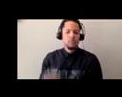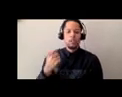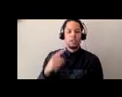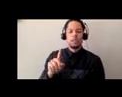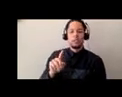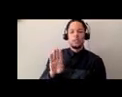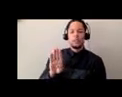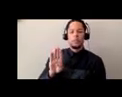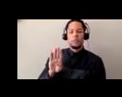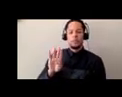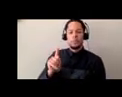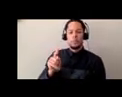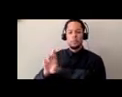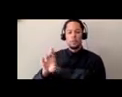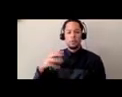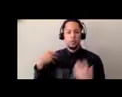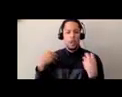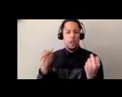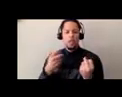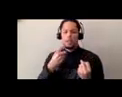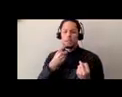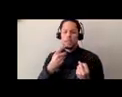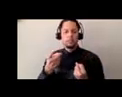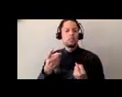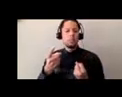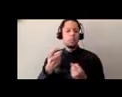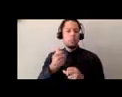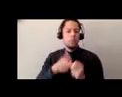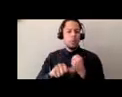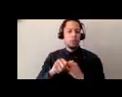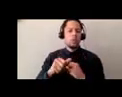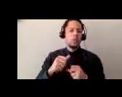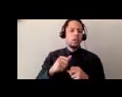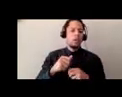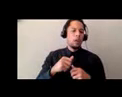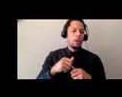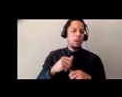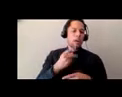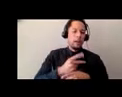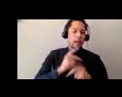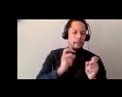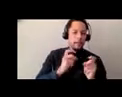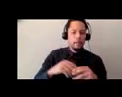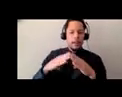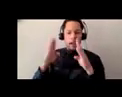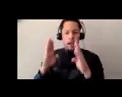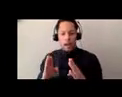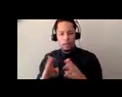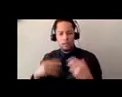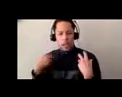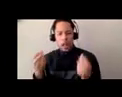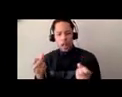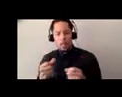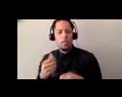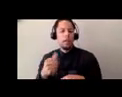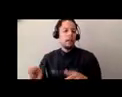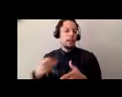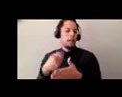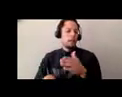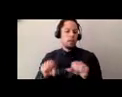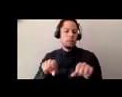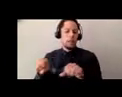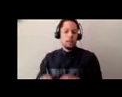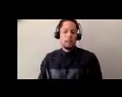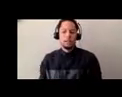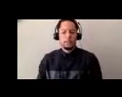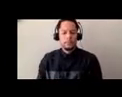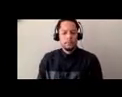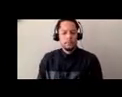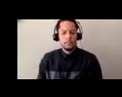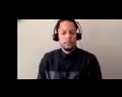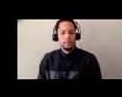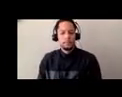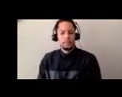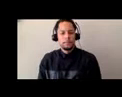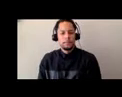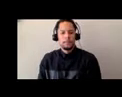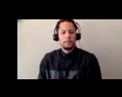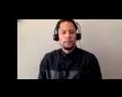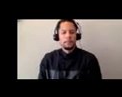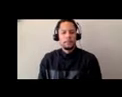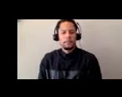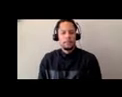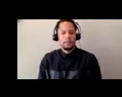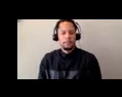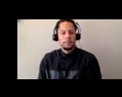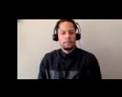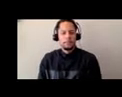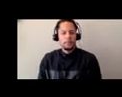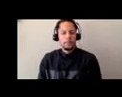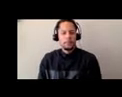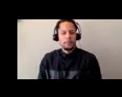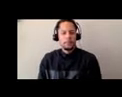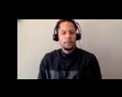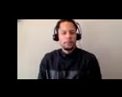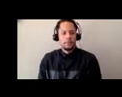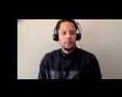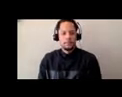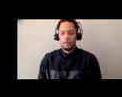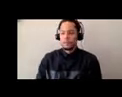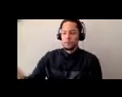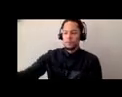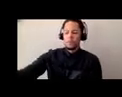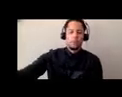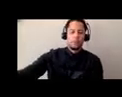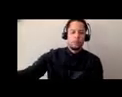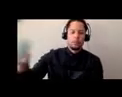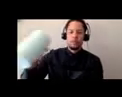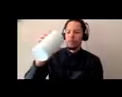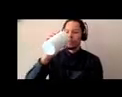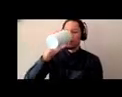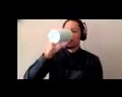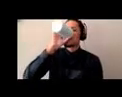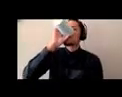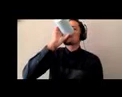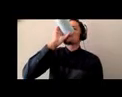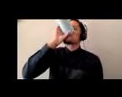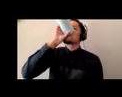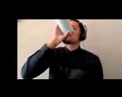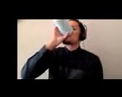I saw an additional comment come in from Diane right above this one.